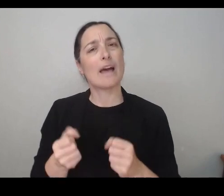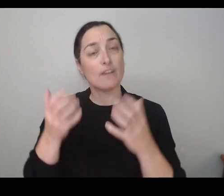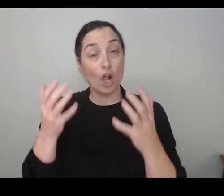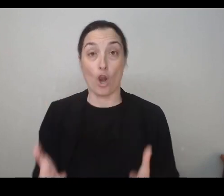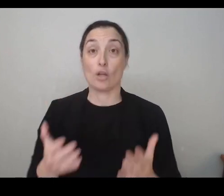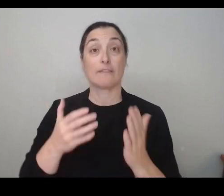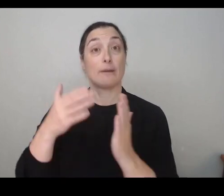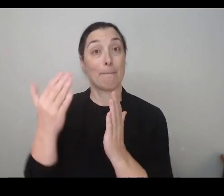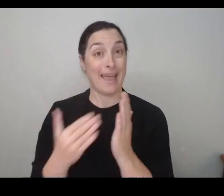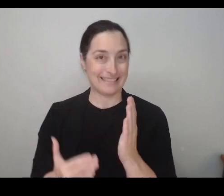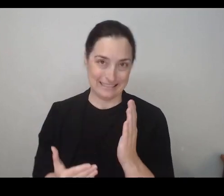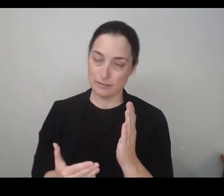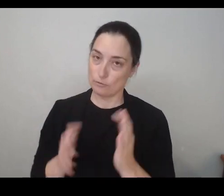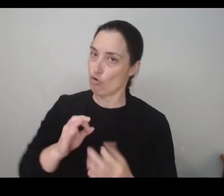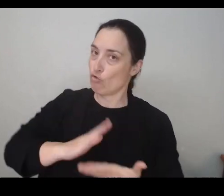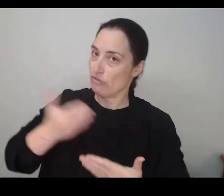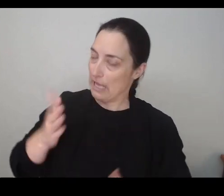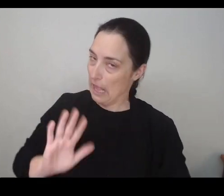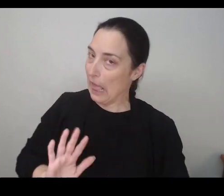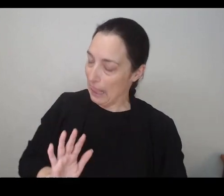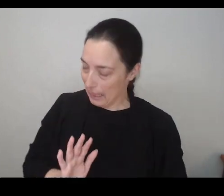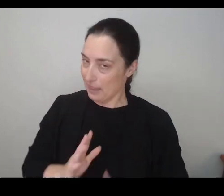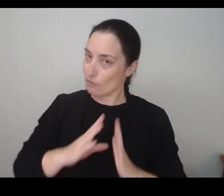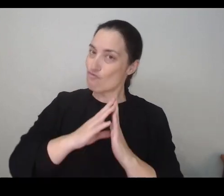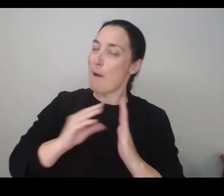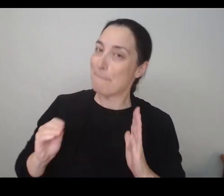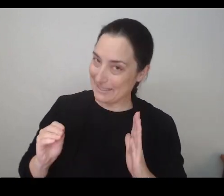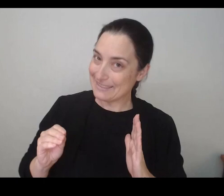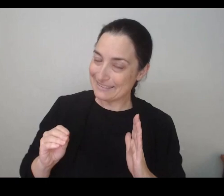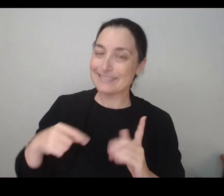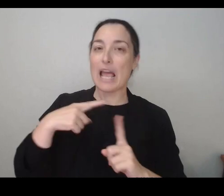of course, not real ones, and sculpture and ceramic inside.